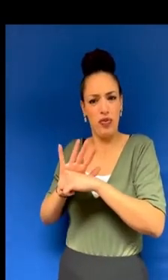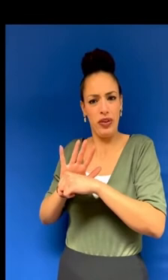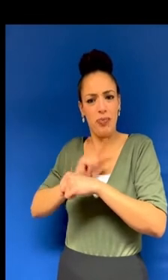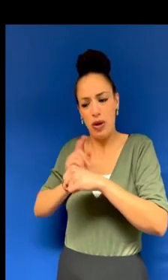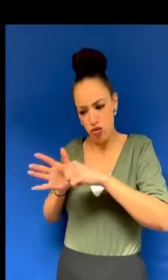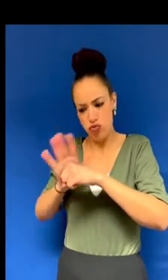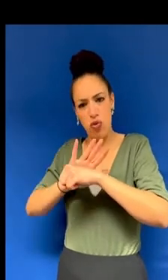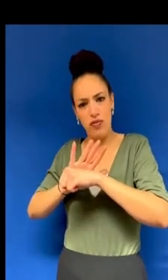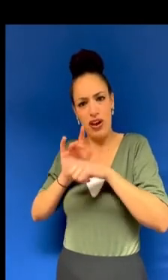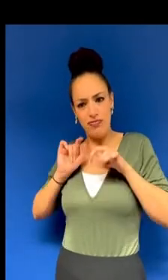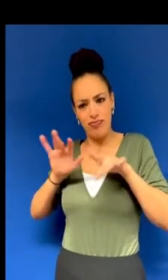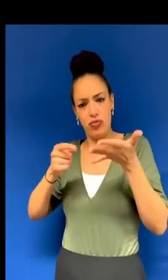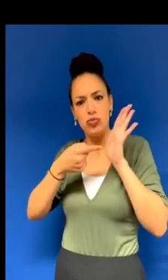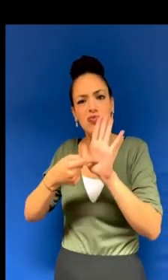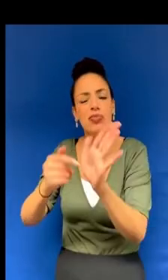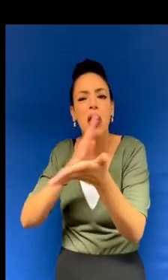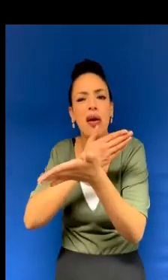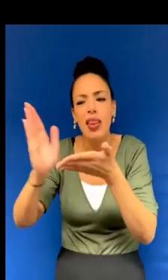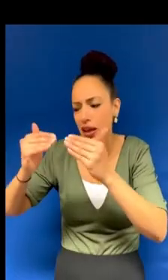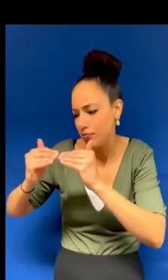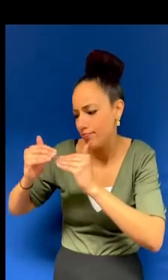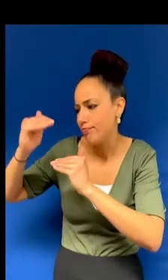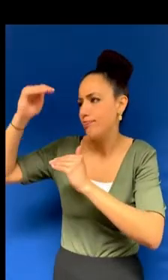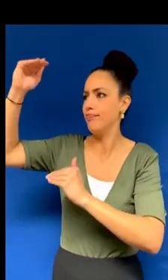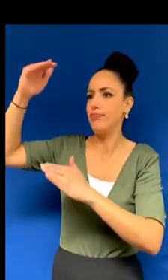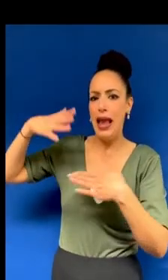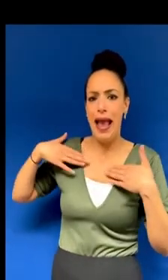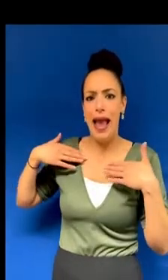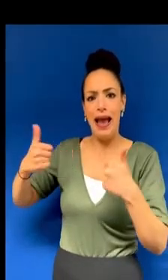that didn't really surprise me. These are things that have been here pre-COVID, and they're not